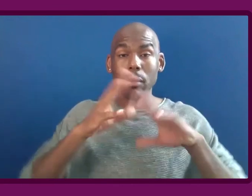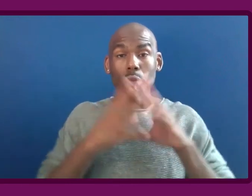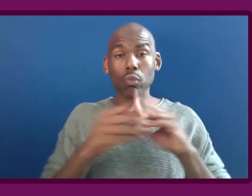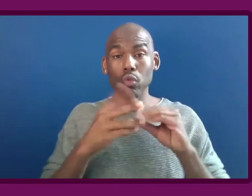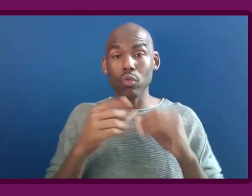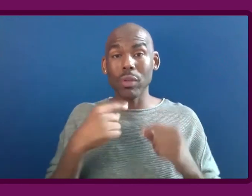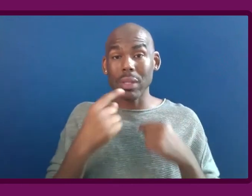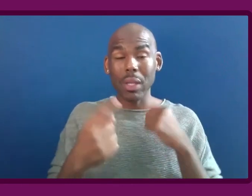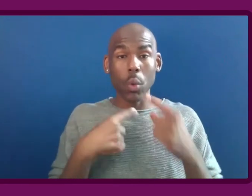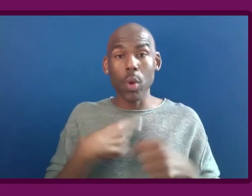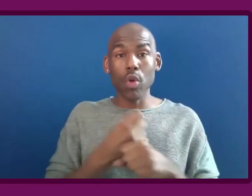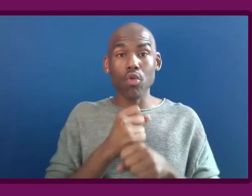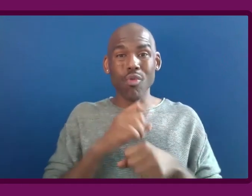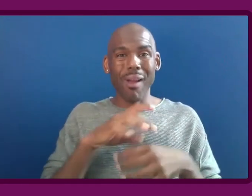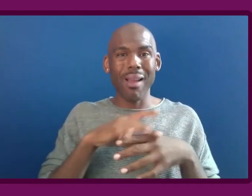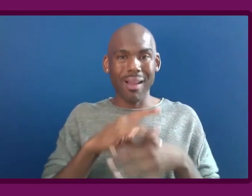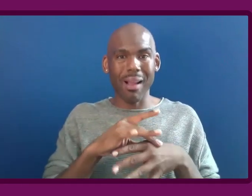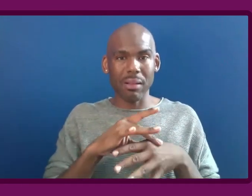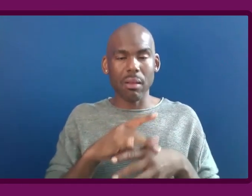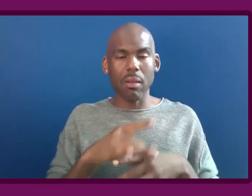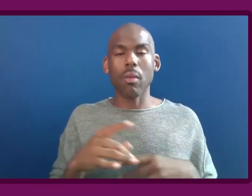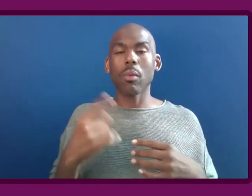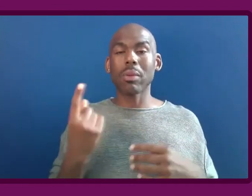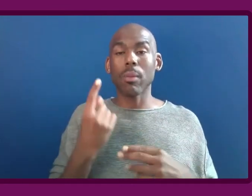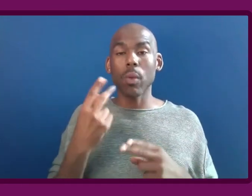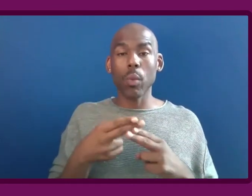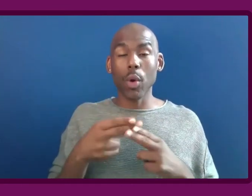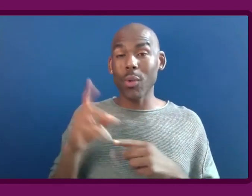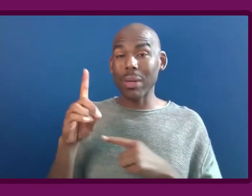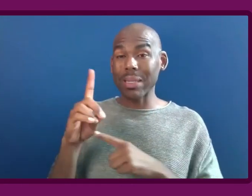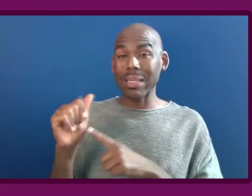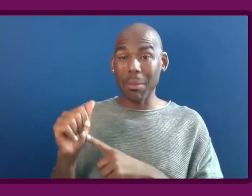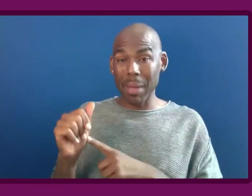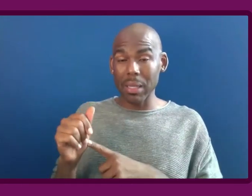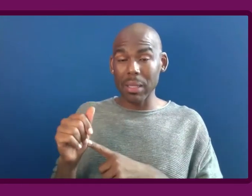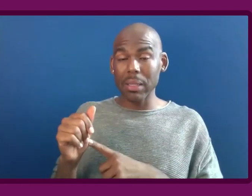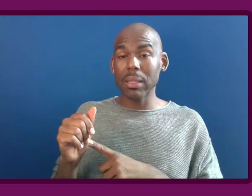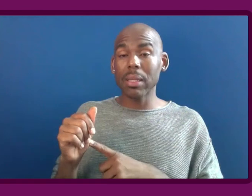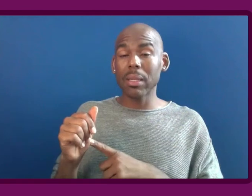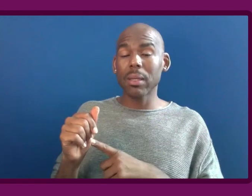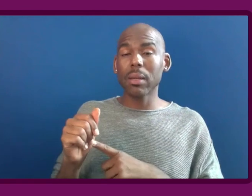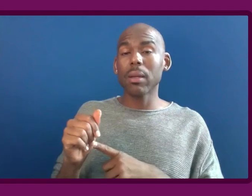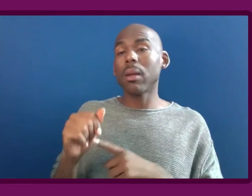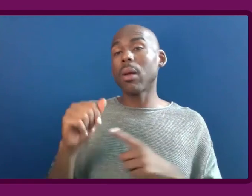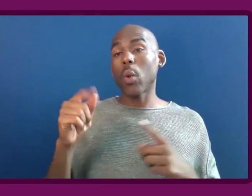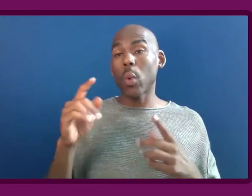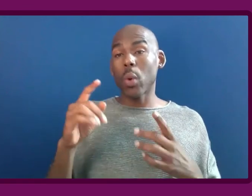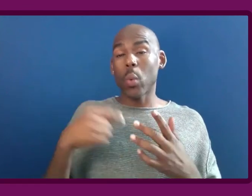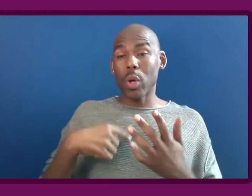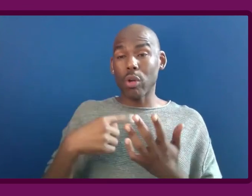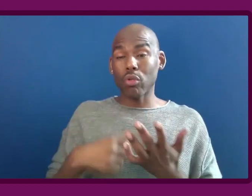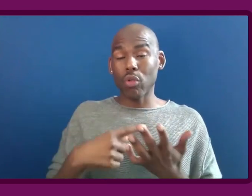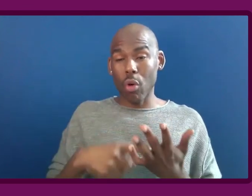Then the third one, we do everything that has to do with political incidents, political advocacy.